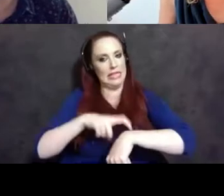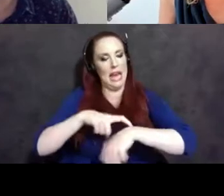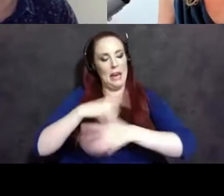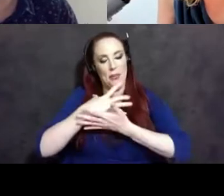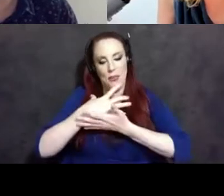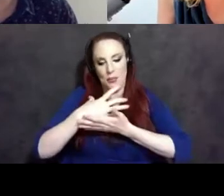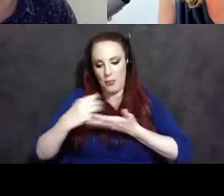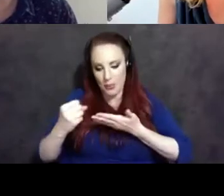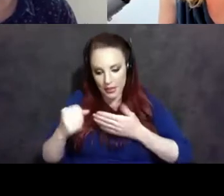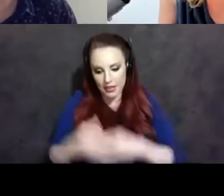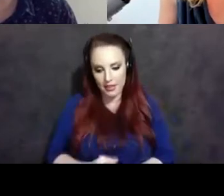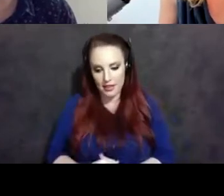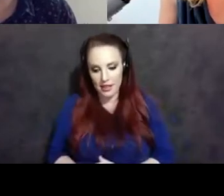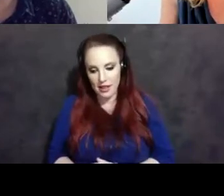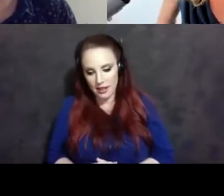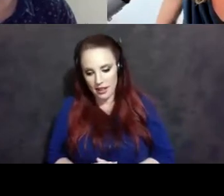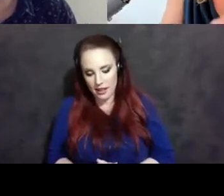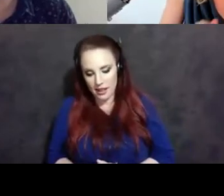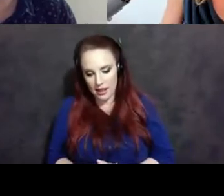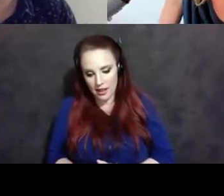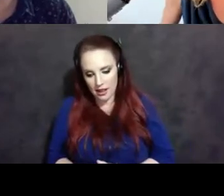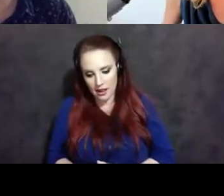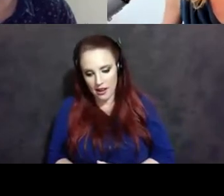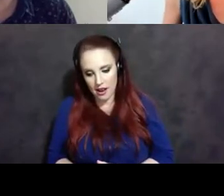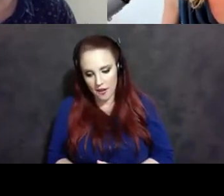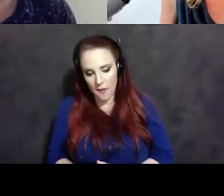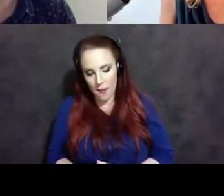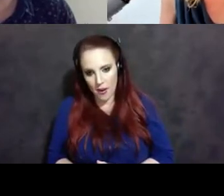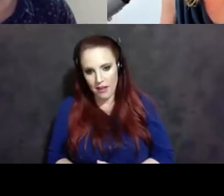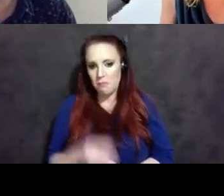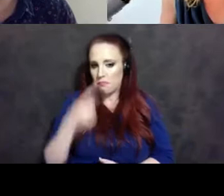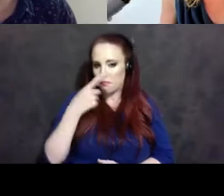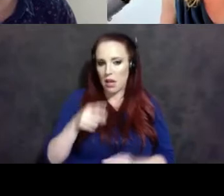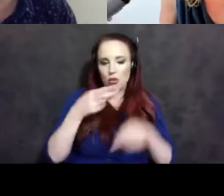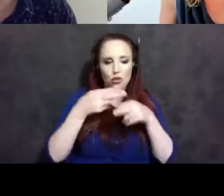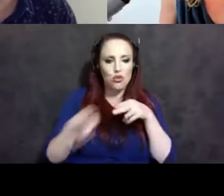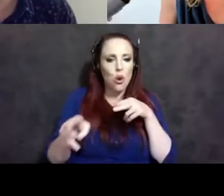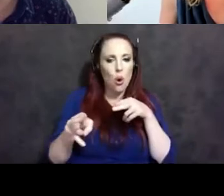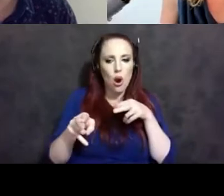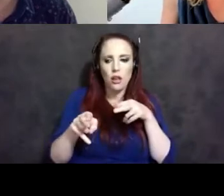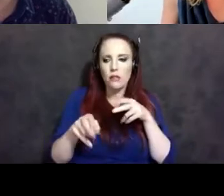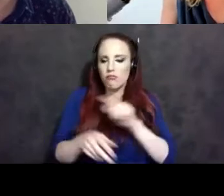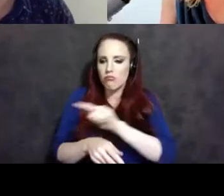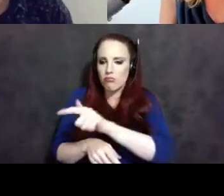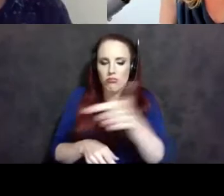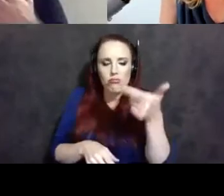Can we just quickly go around the room and in just a minute or so, tell people how they